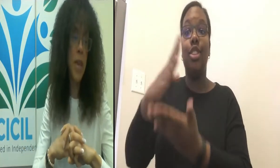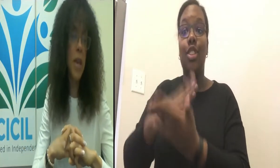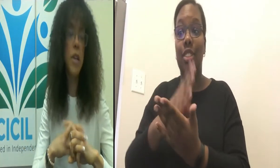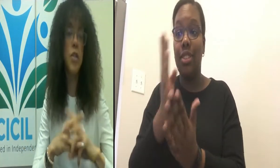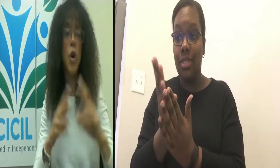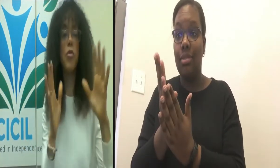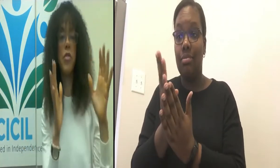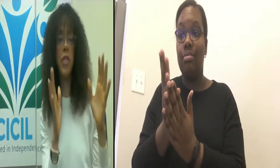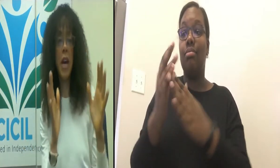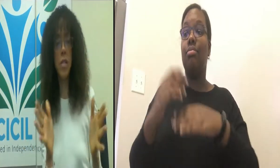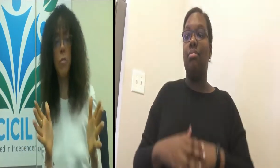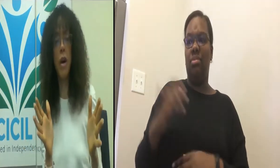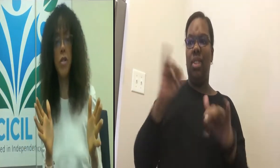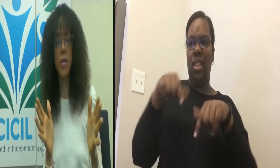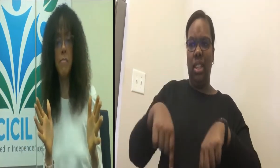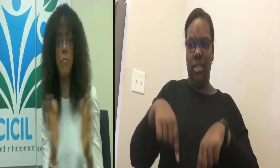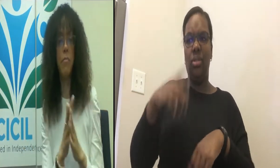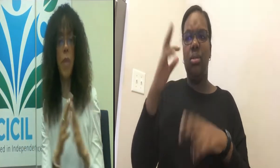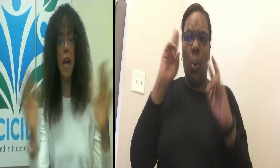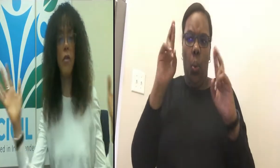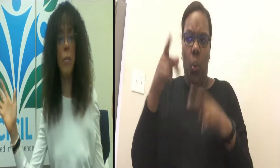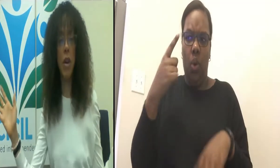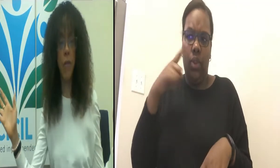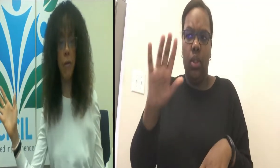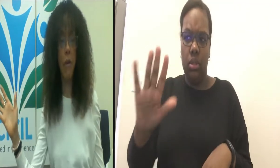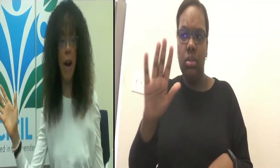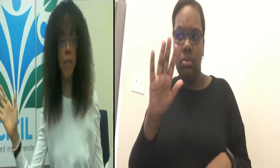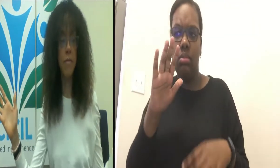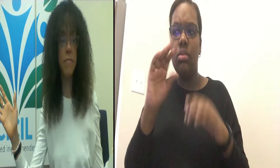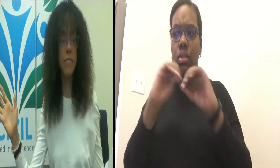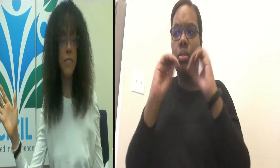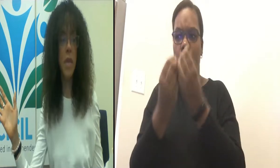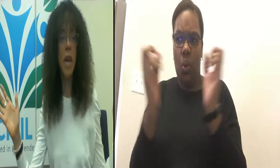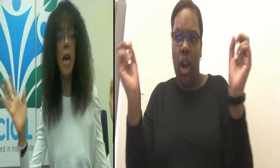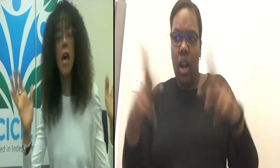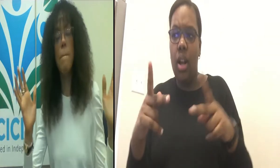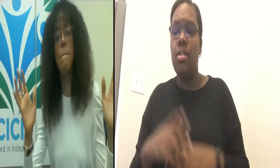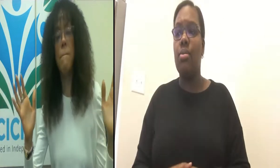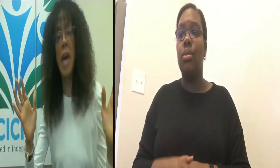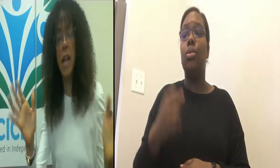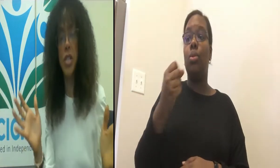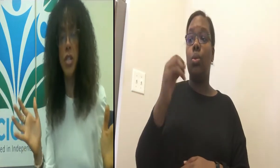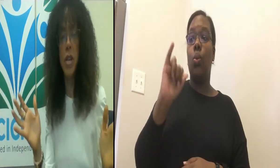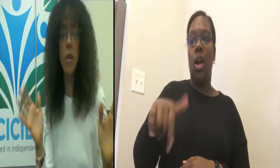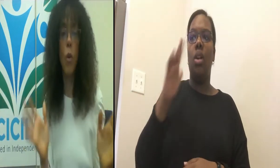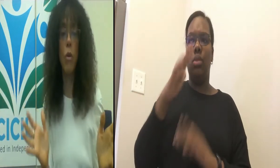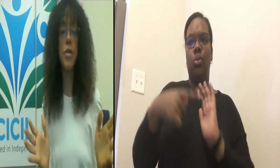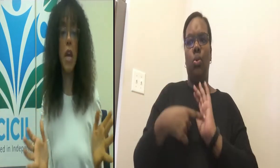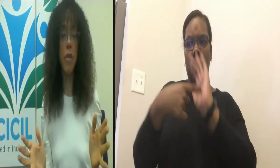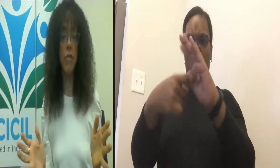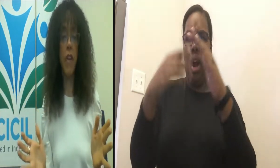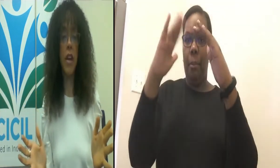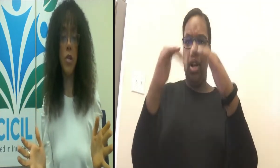what panned out for that organization for that year. So that's the budget panoramic